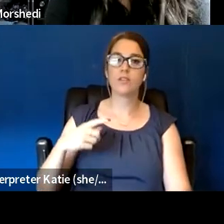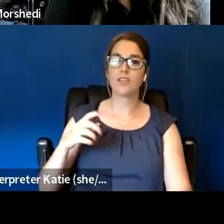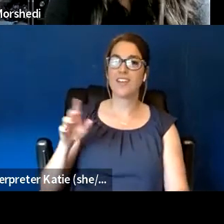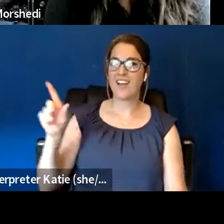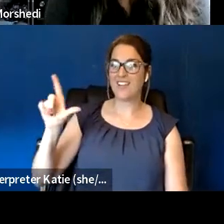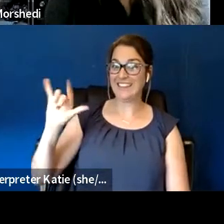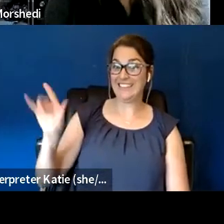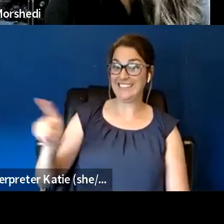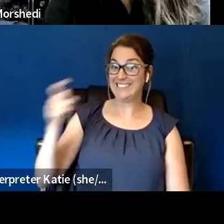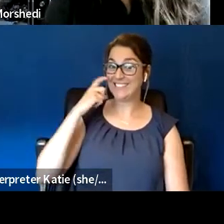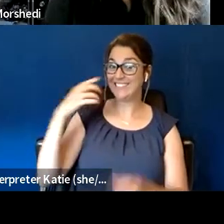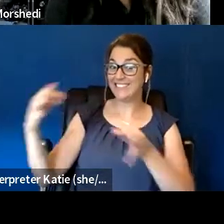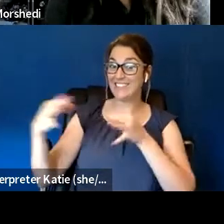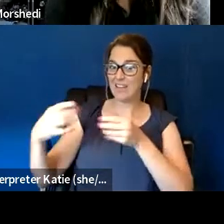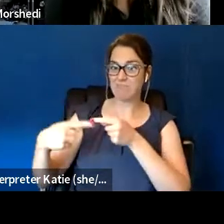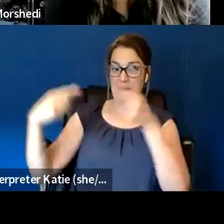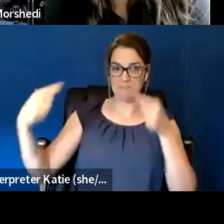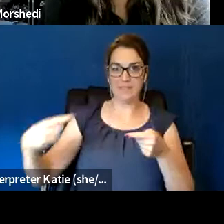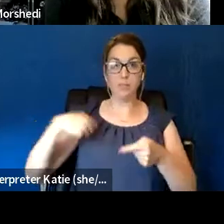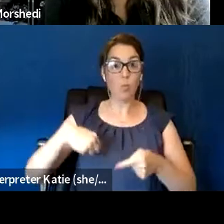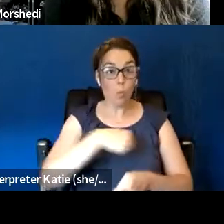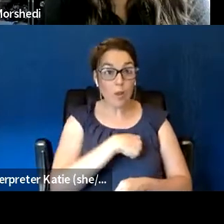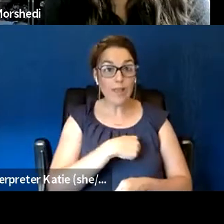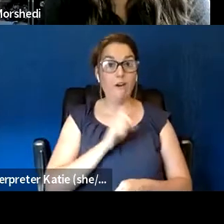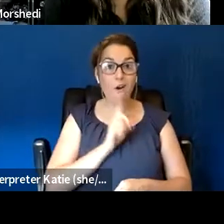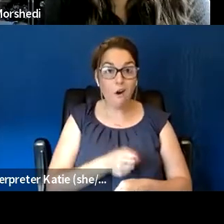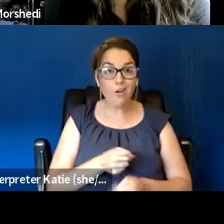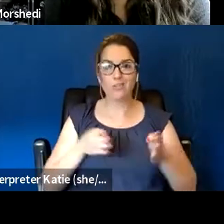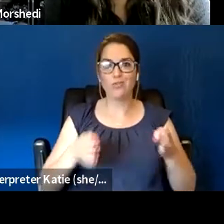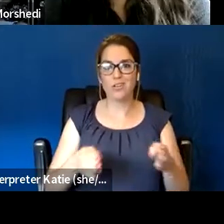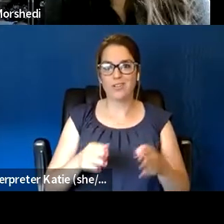So we are the street outreach workers to our,